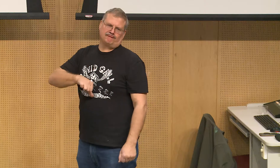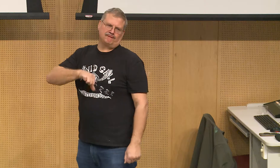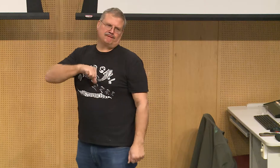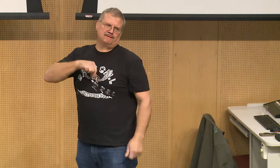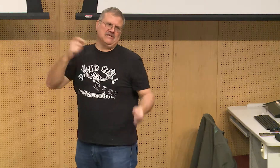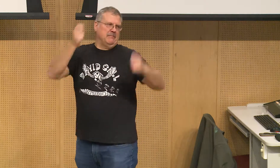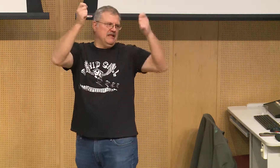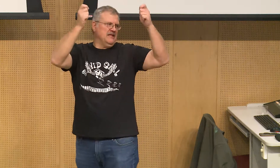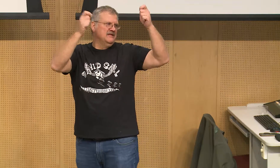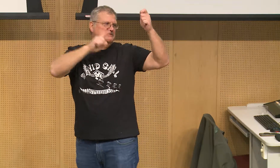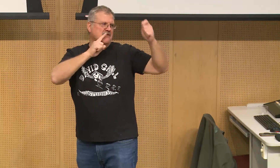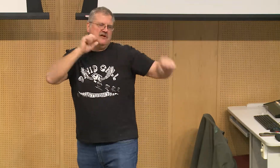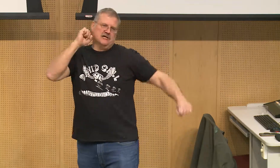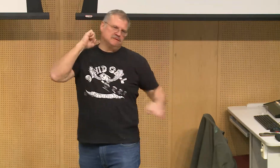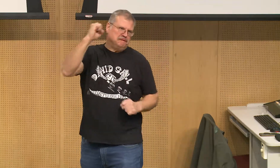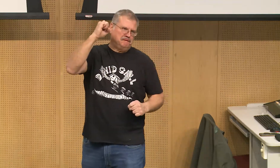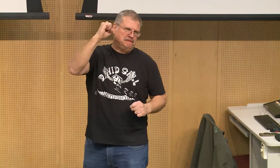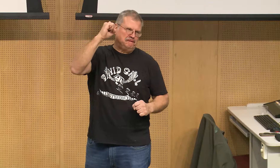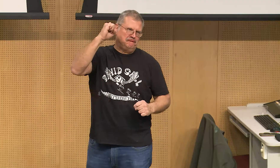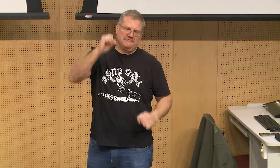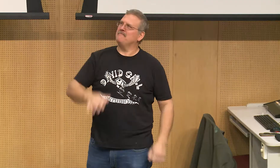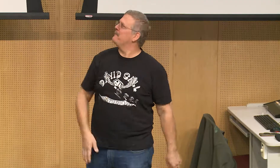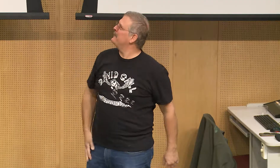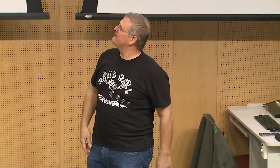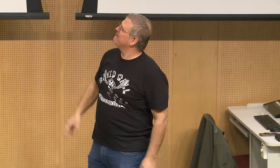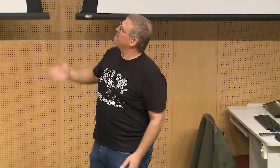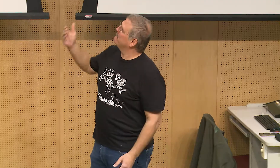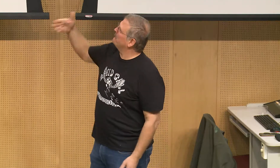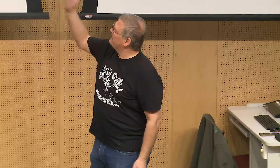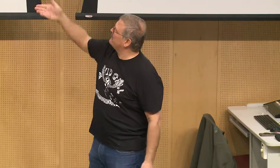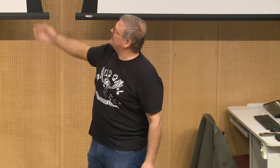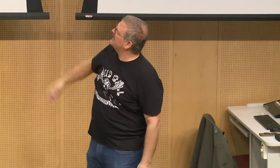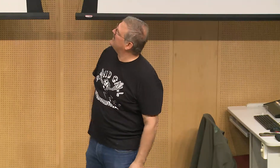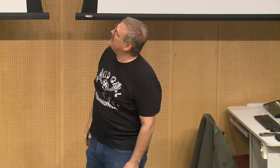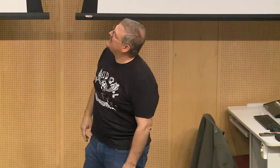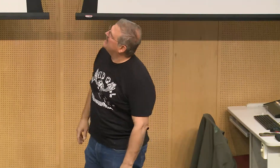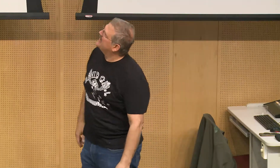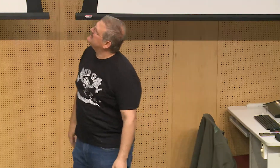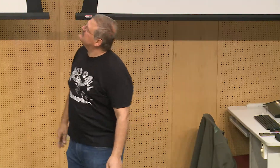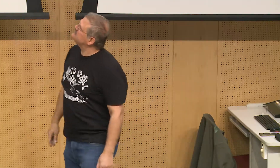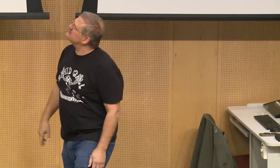Now I want to talk about affirmation art, celebrating being Deaf.